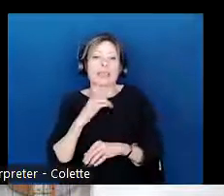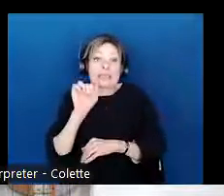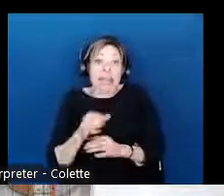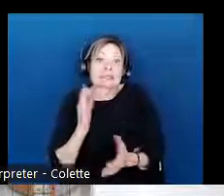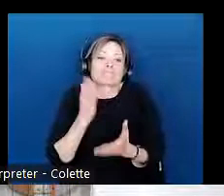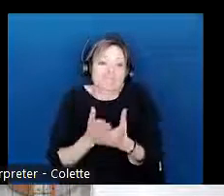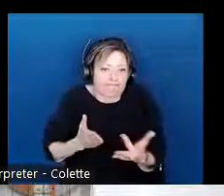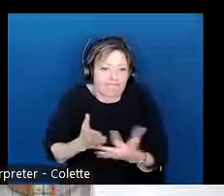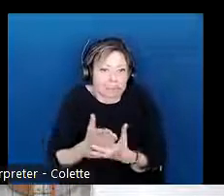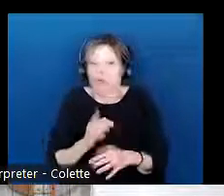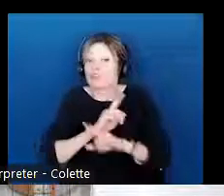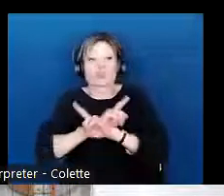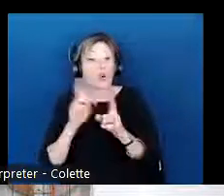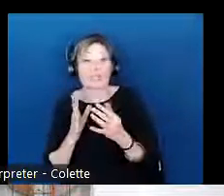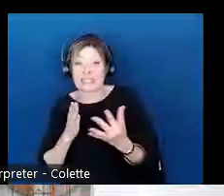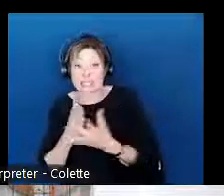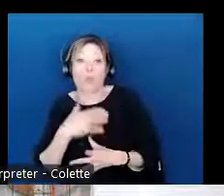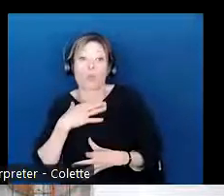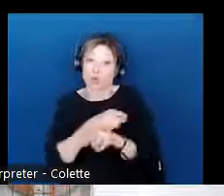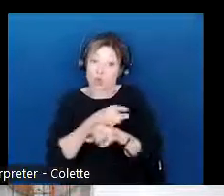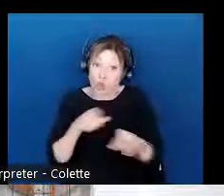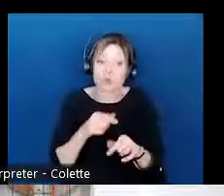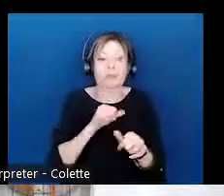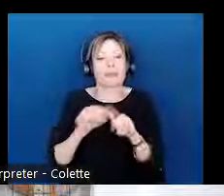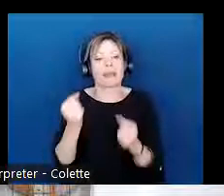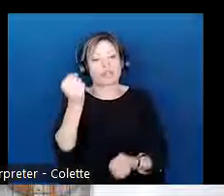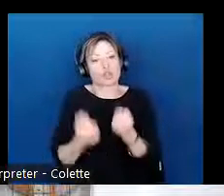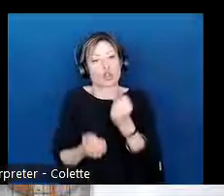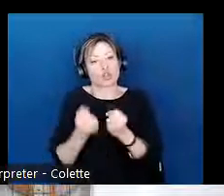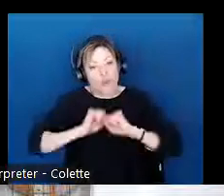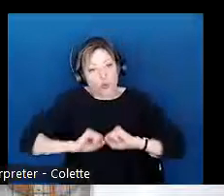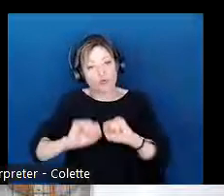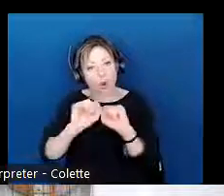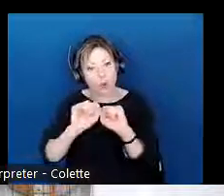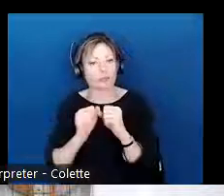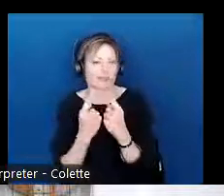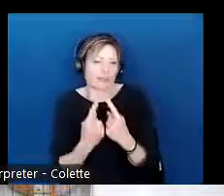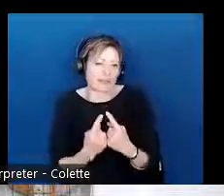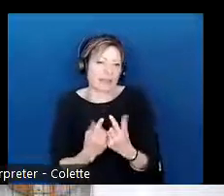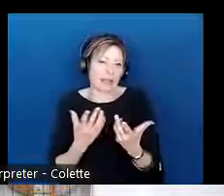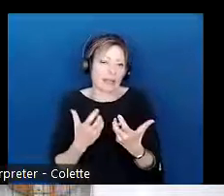not accessible we want you to be the judge by the information we're giving you of the